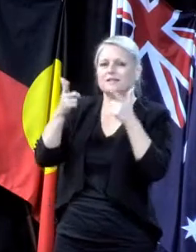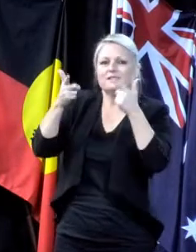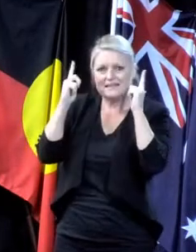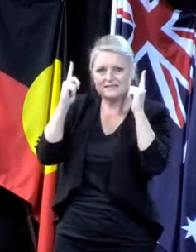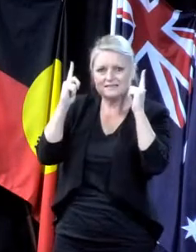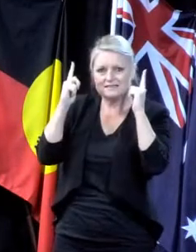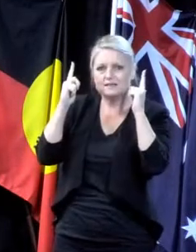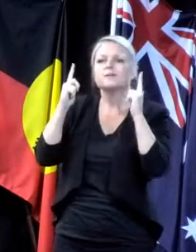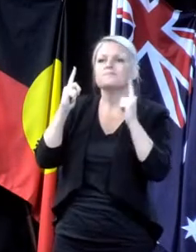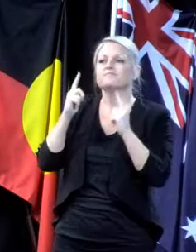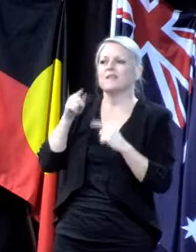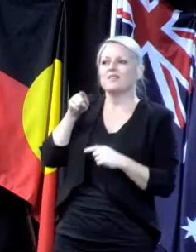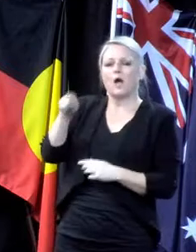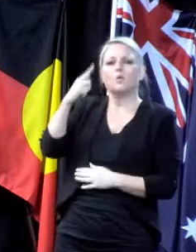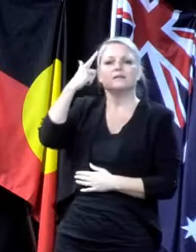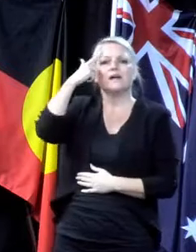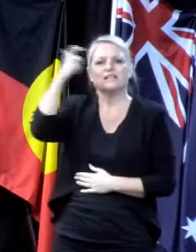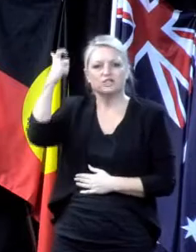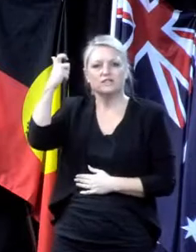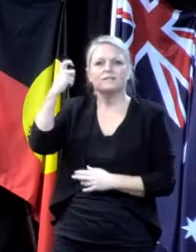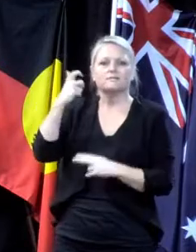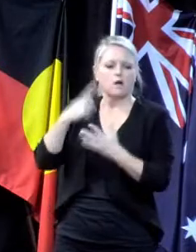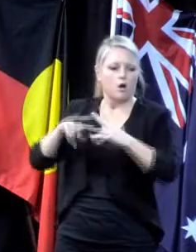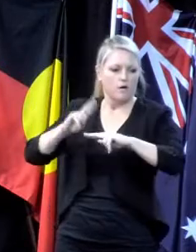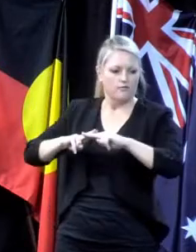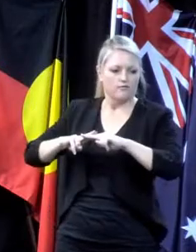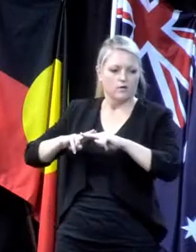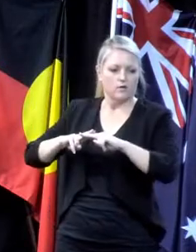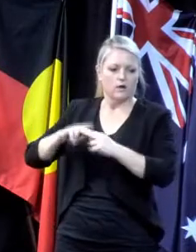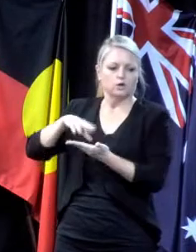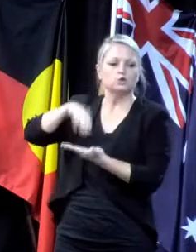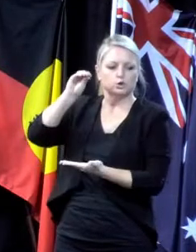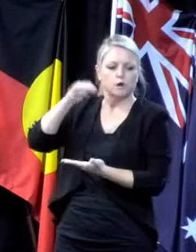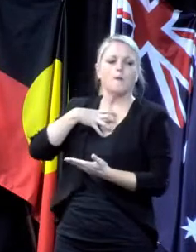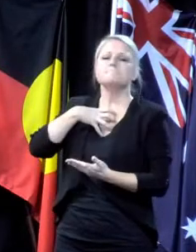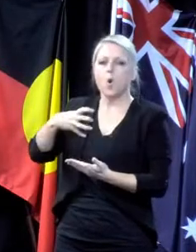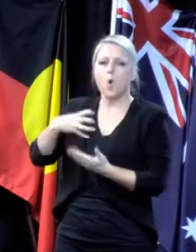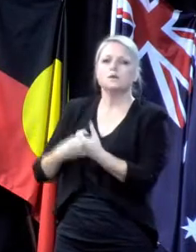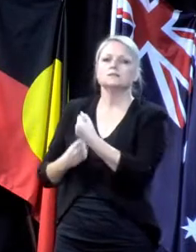an initiative of more support for students with disabilities OK, so, that's QSIL, QSIL.